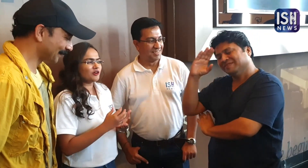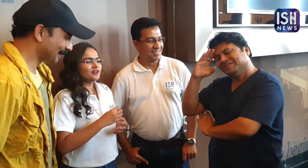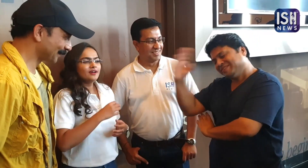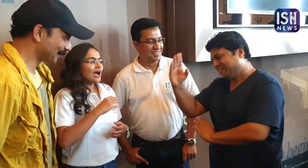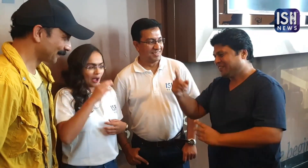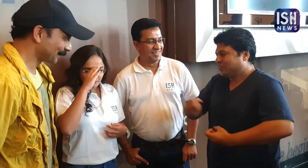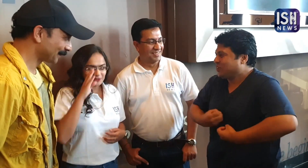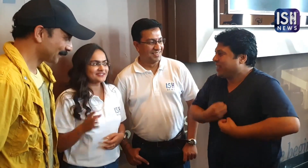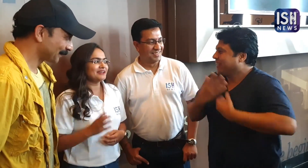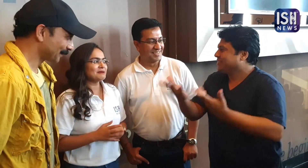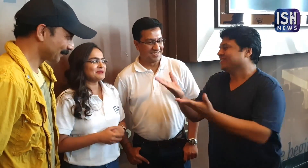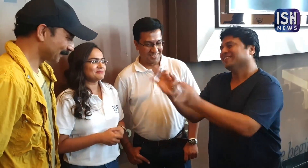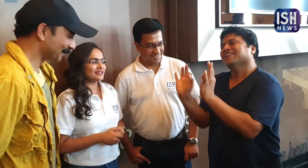I salute you! You express yourself very well.